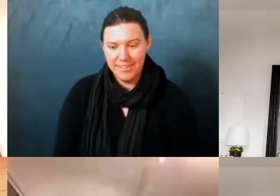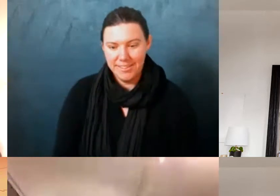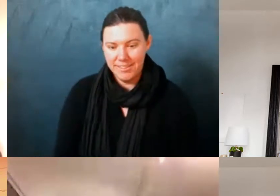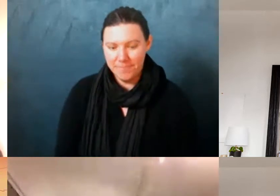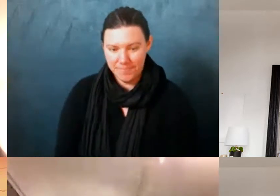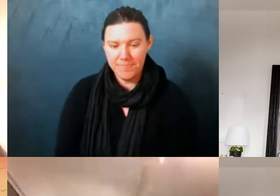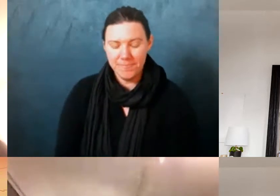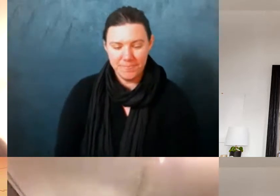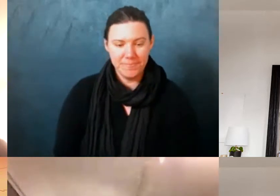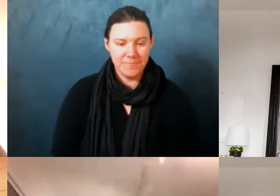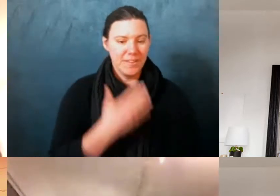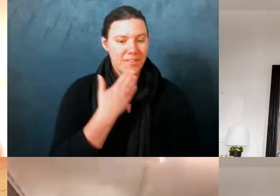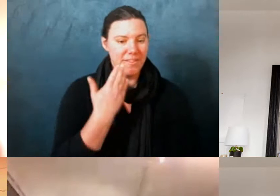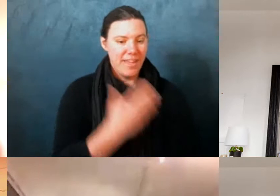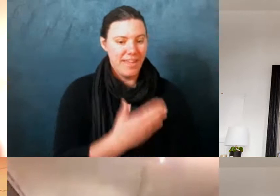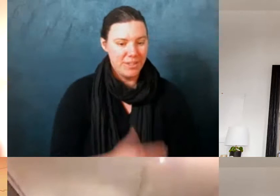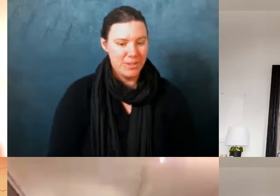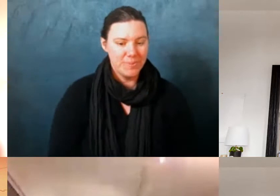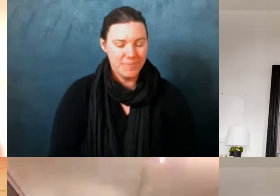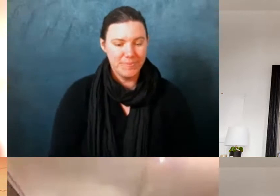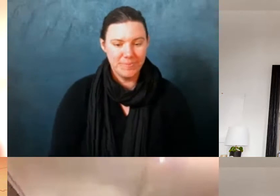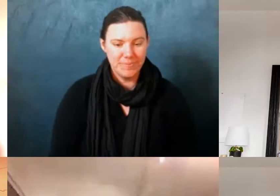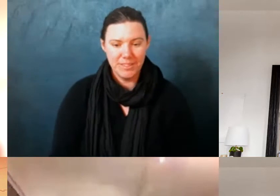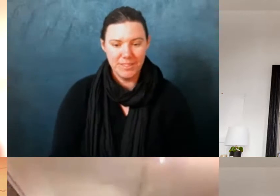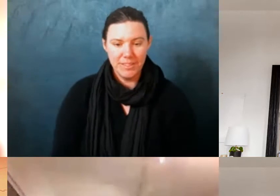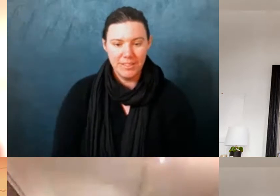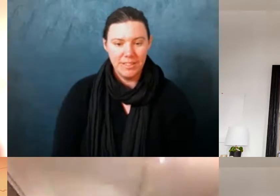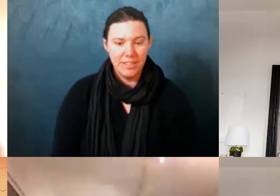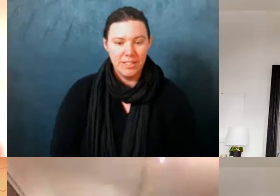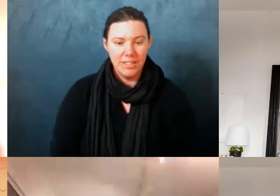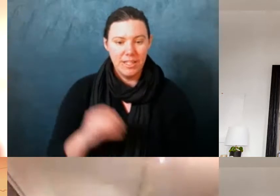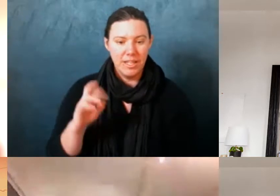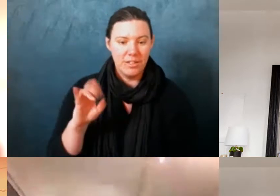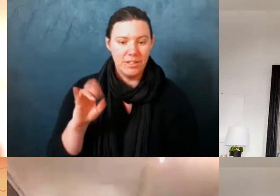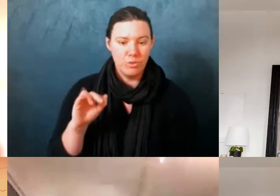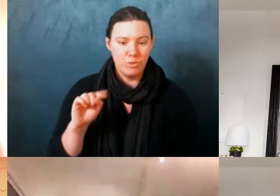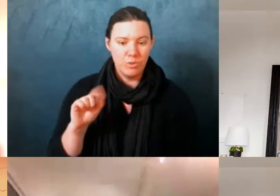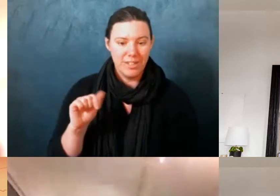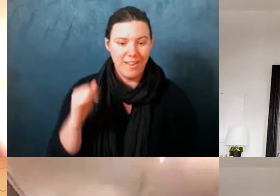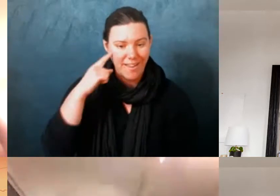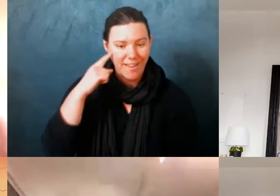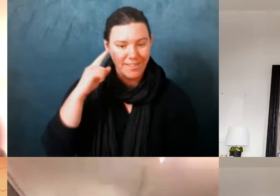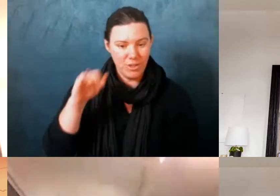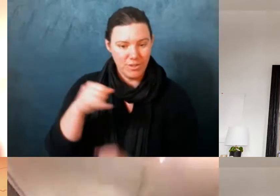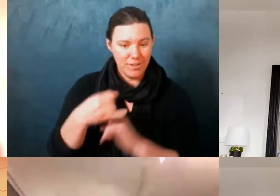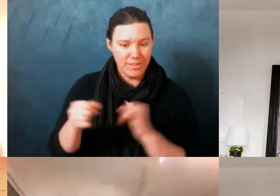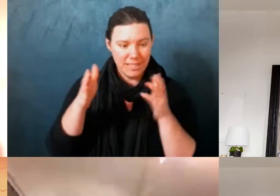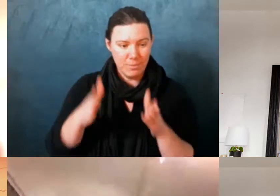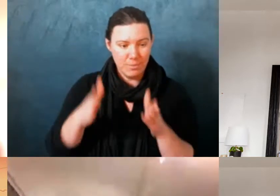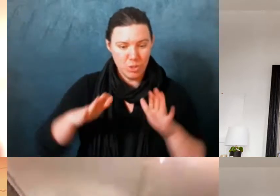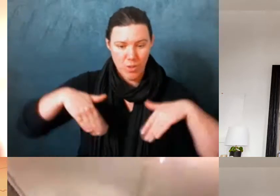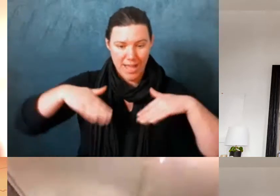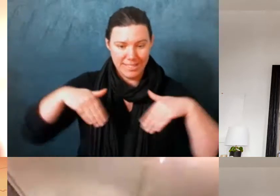[Ashley] Thank you very much. And Rita, I think you're the last person who hasn't shared yet.